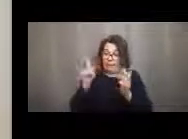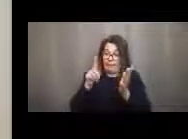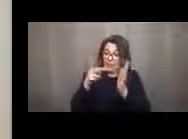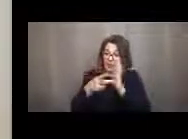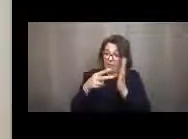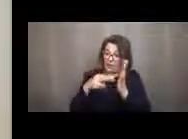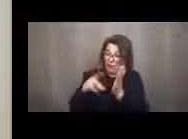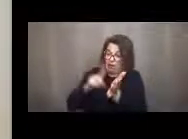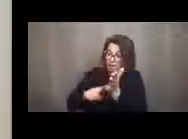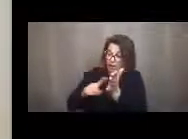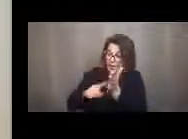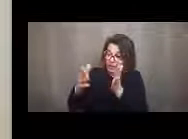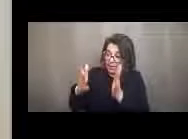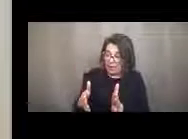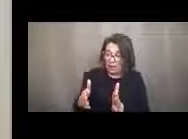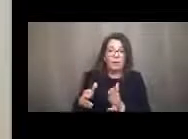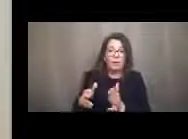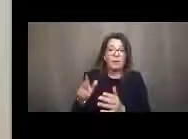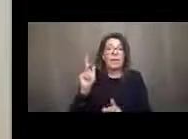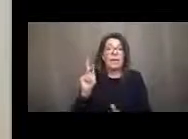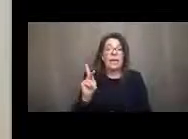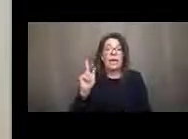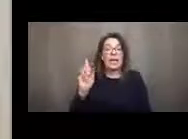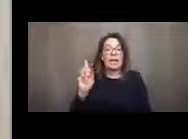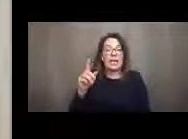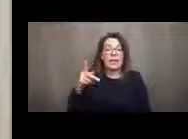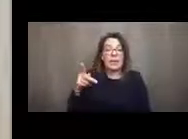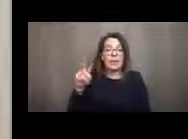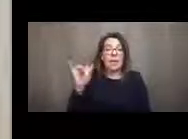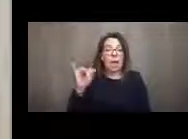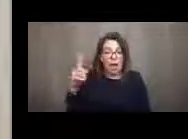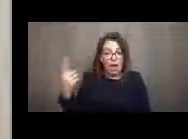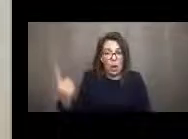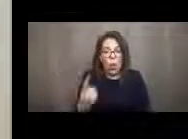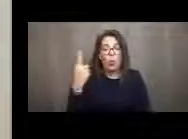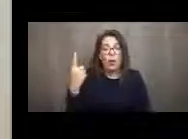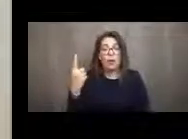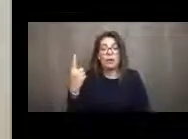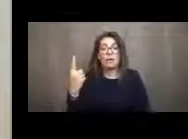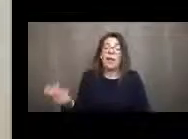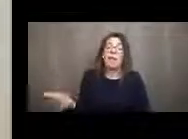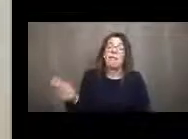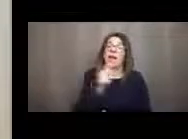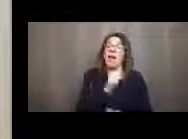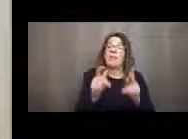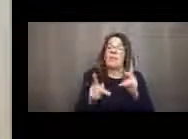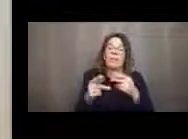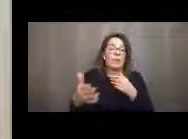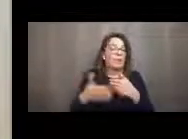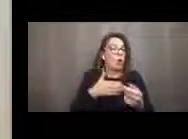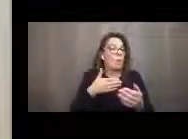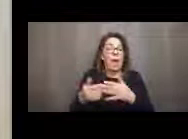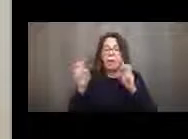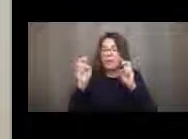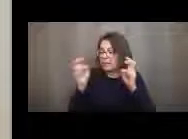which is the PD/PI always, and then any other person, regardless of their title or position,